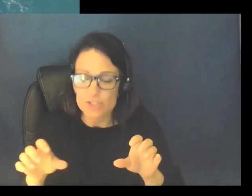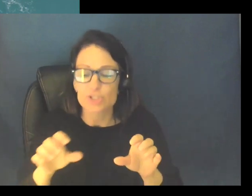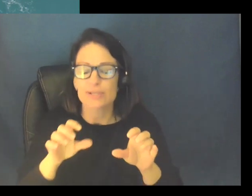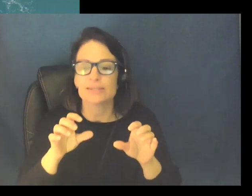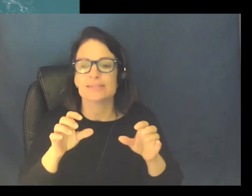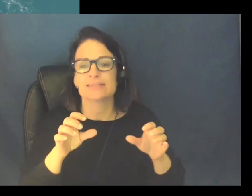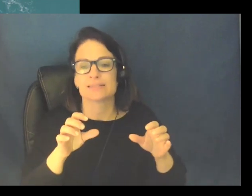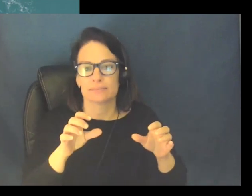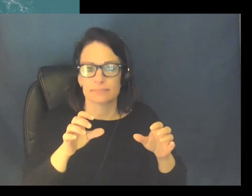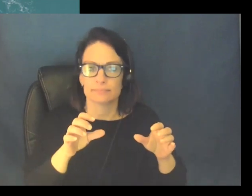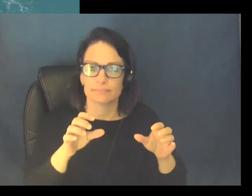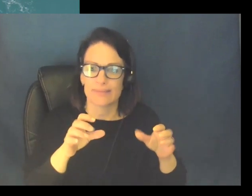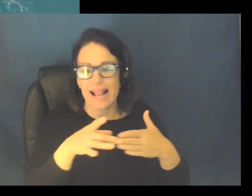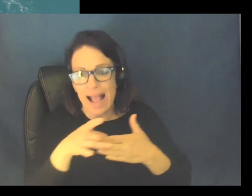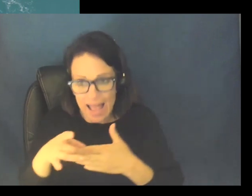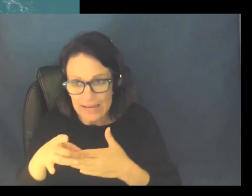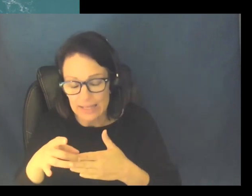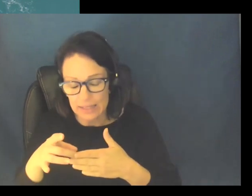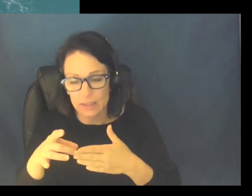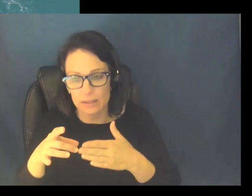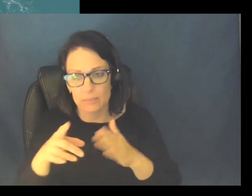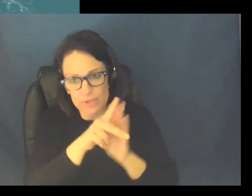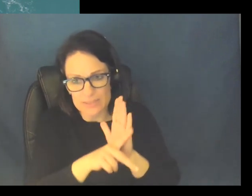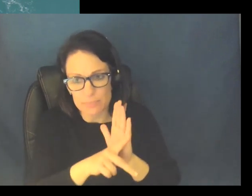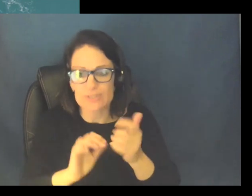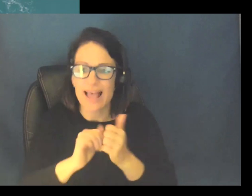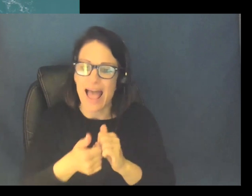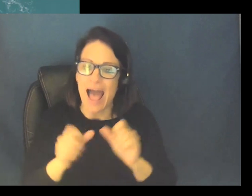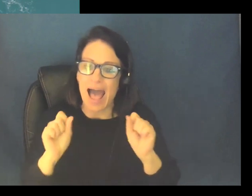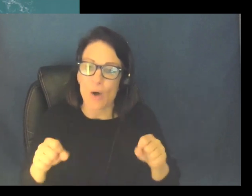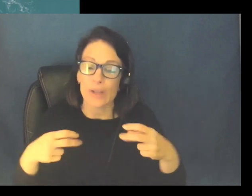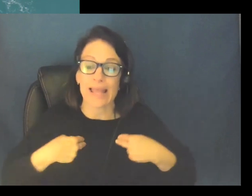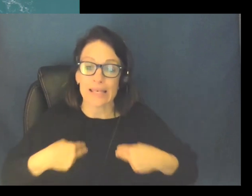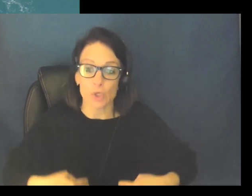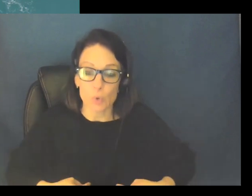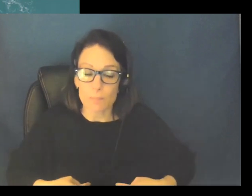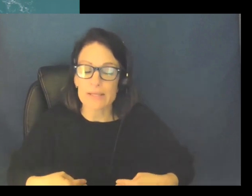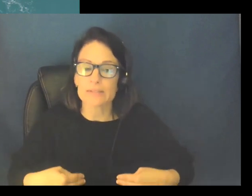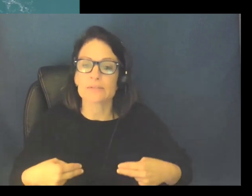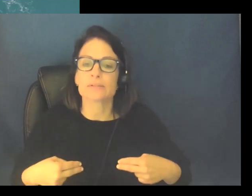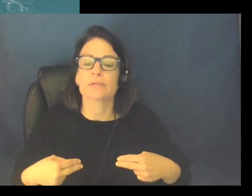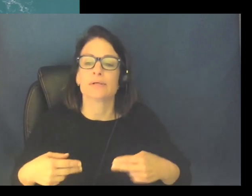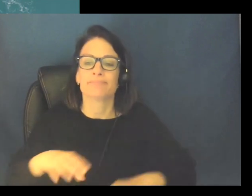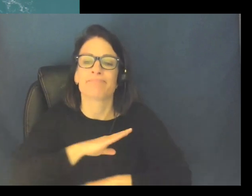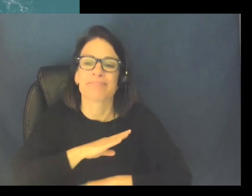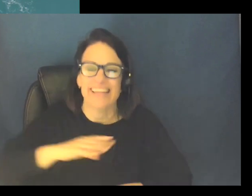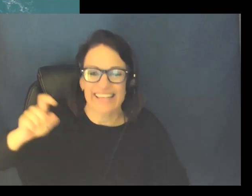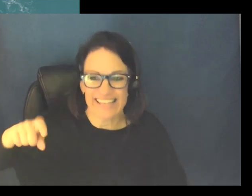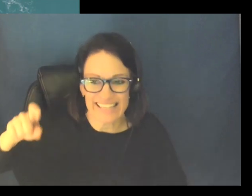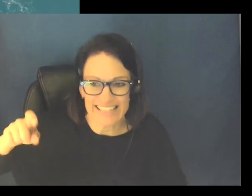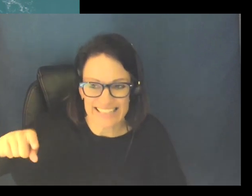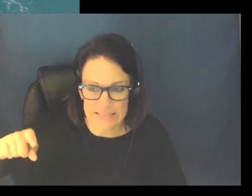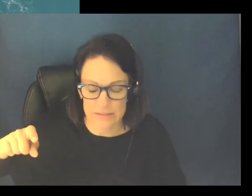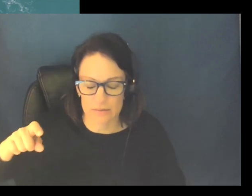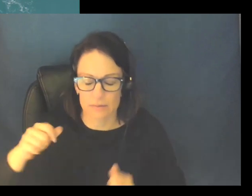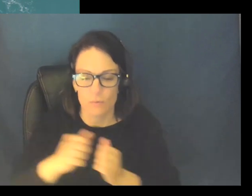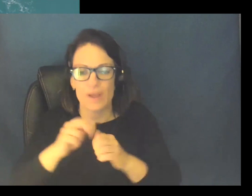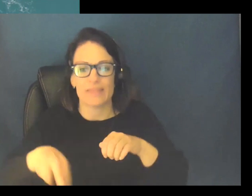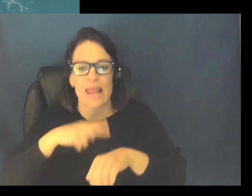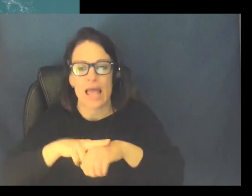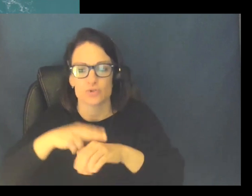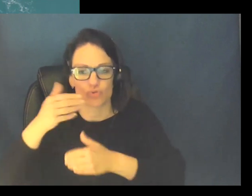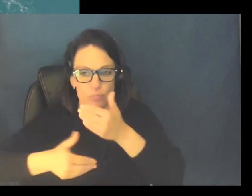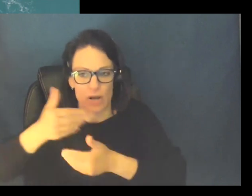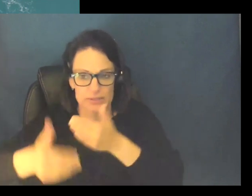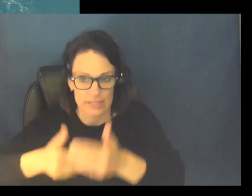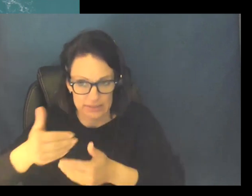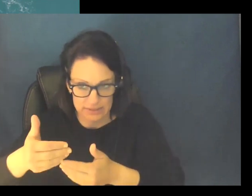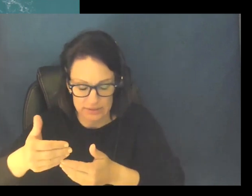And then on top of that, we have this new alternative energy bill that is running through the legislature, which is designed specifically to take away what is called home rule. So that we cannot -- small towns or any towns cannot derm what is best for our town, what is not good for our town, what might destroy our whole town and forest, what might destroy our aquifers, ah, so we need to change the whole, ah, the direction of what our state is doing. It is insanity.